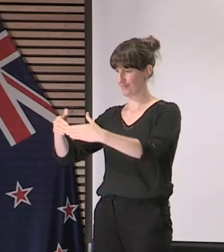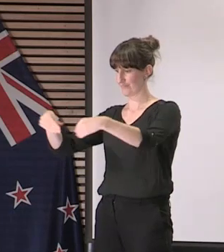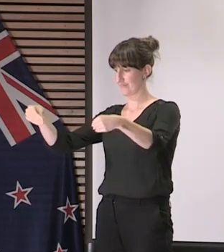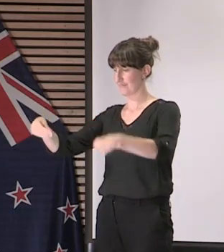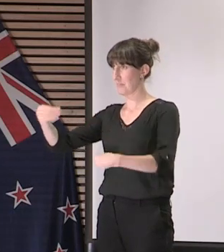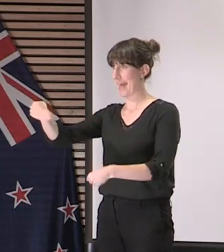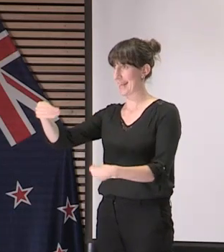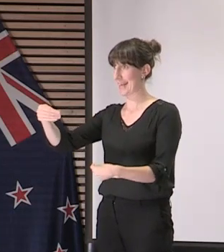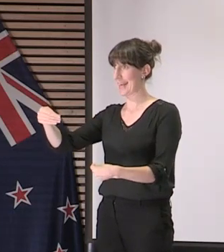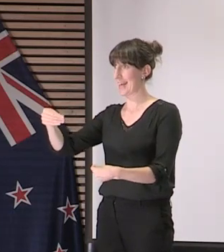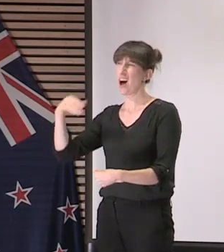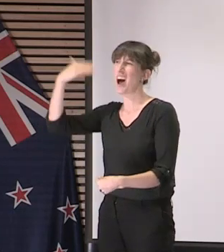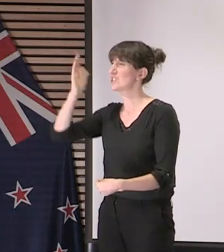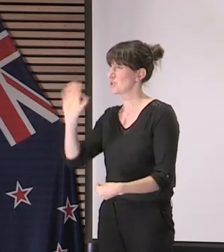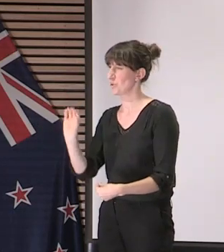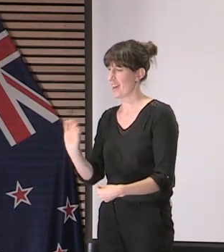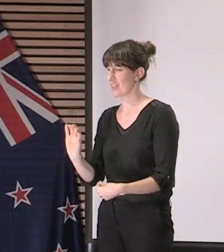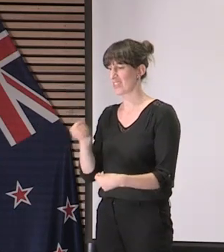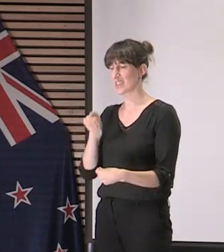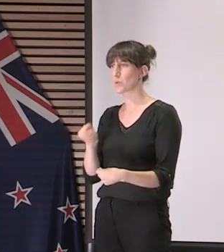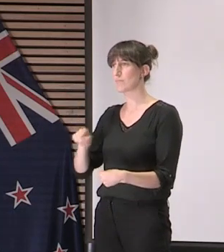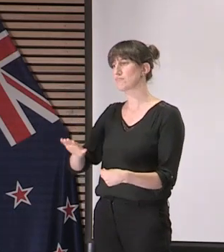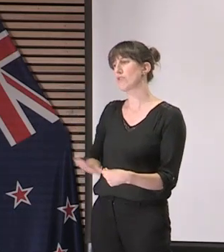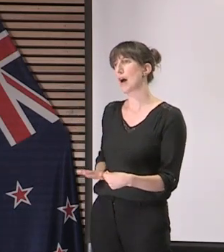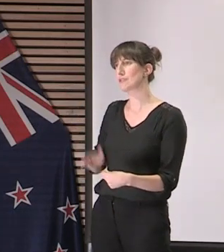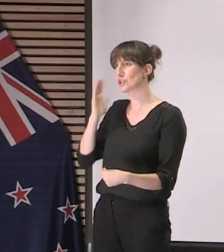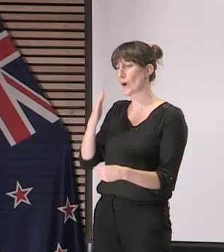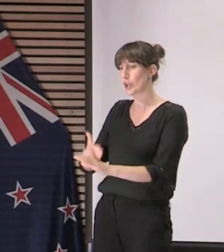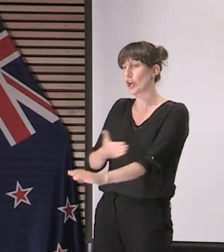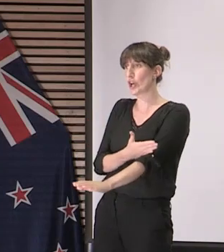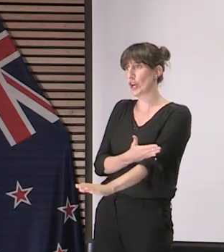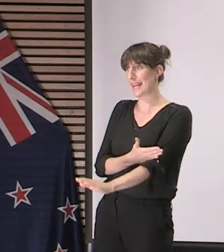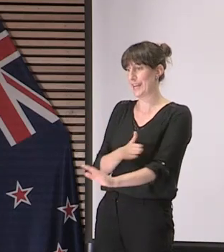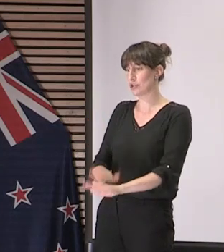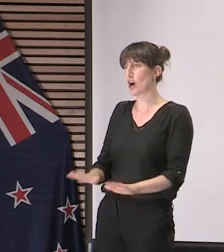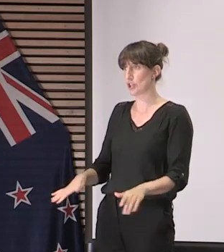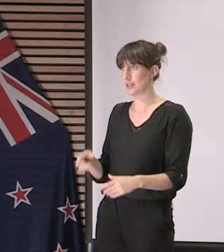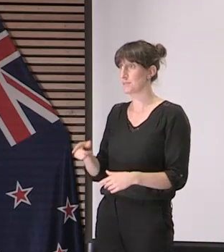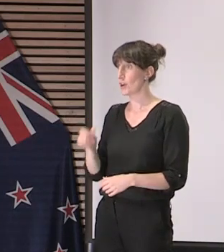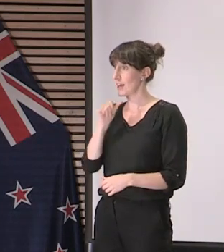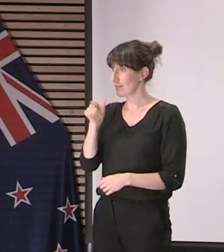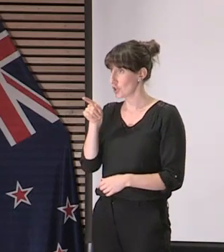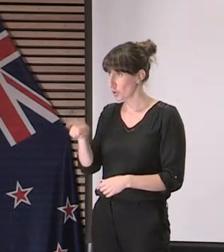if you would like, a couple of things. I don't have a secondary school one,